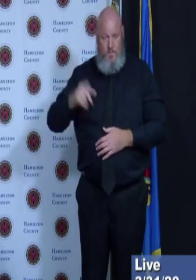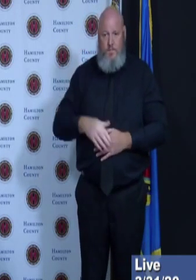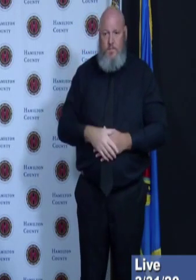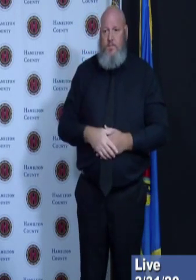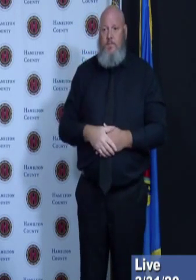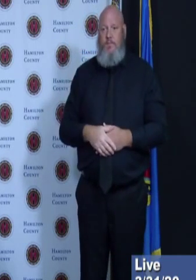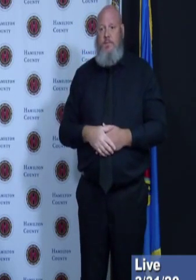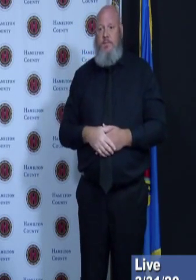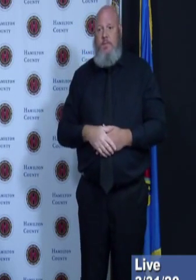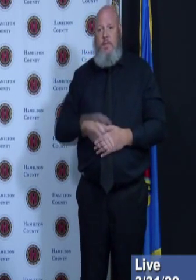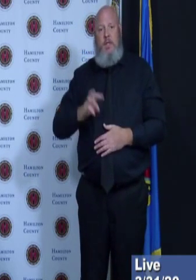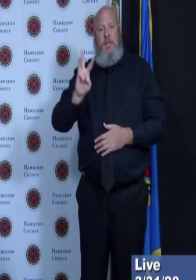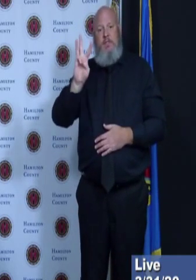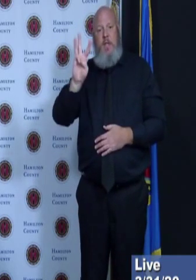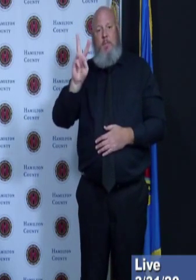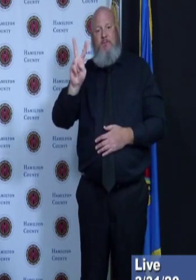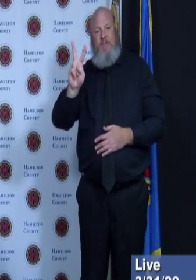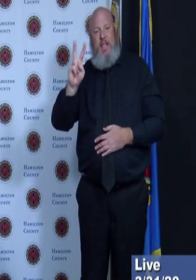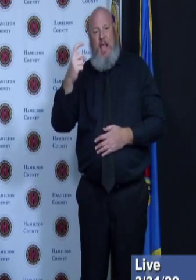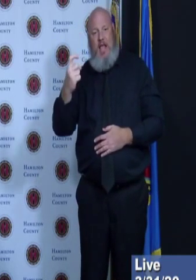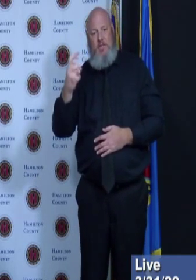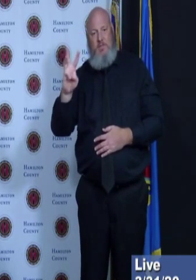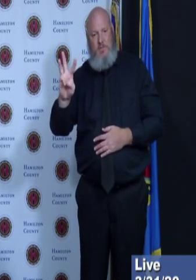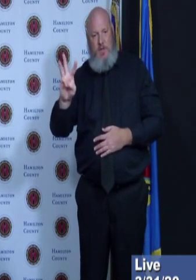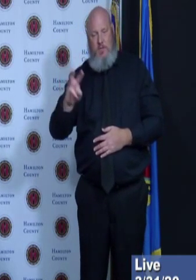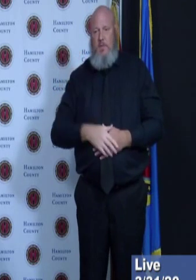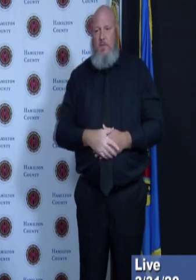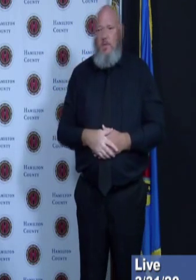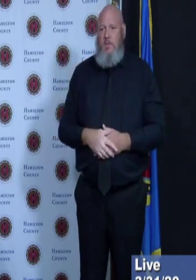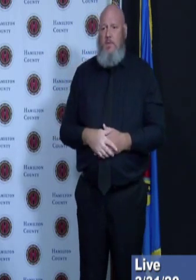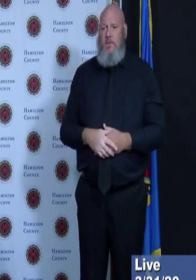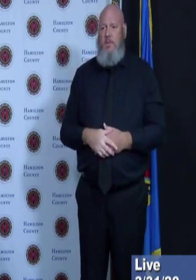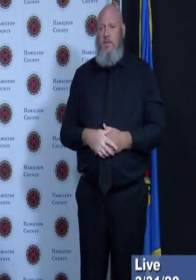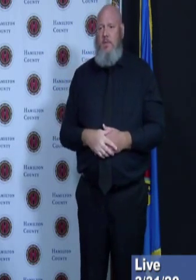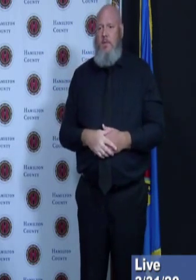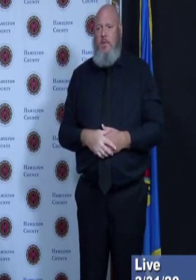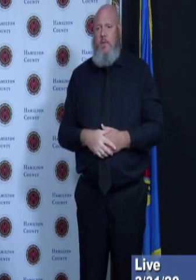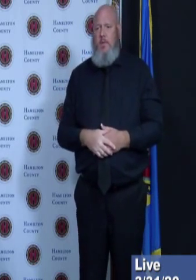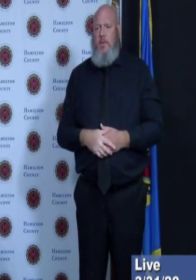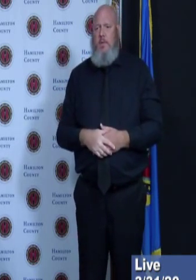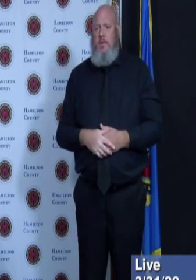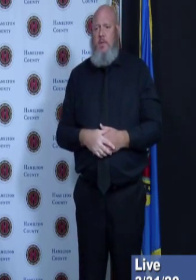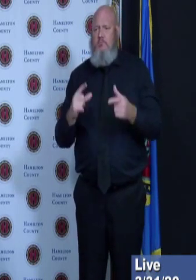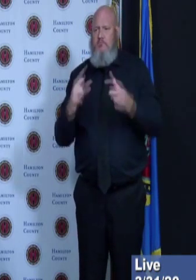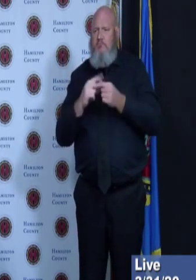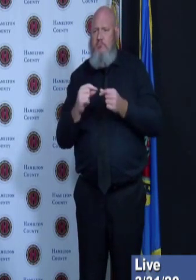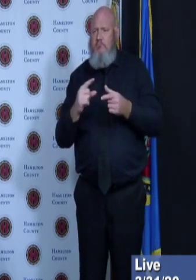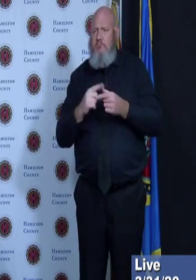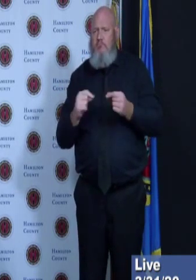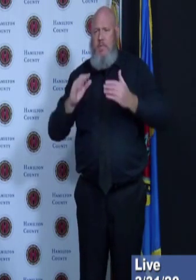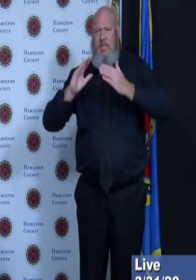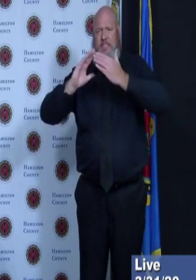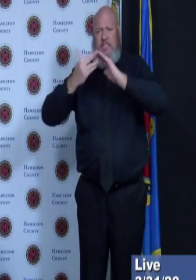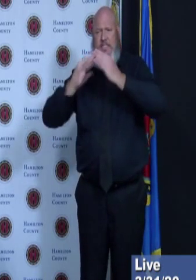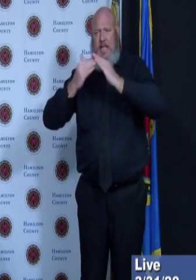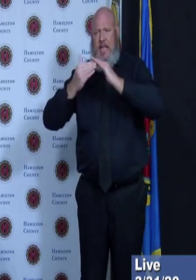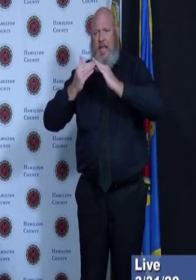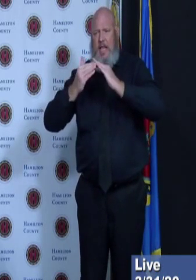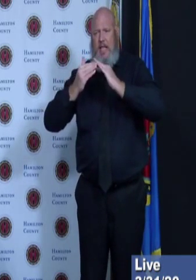city has three months to close a budget gap for this year and draft next year's budget the county's budget is on a calendar year so do you take immediate